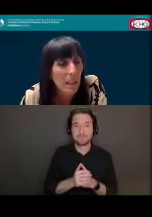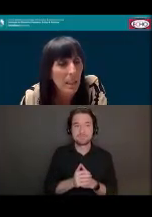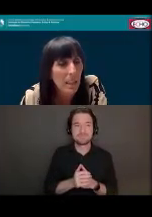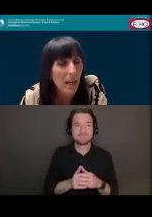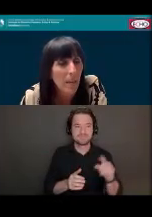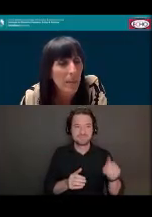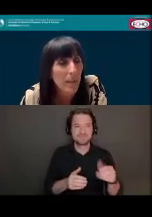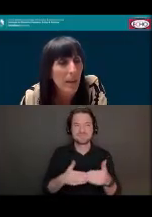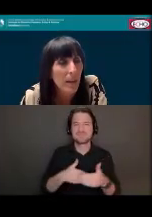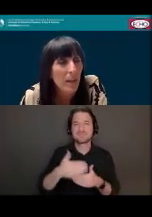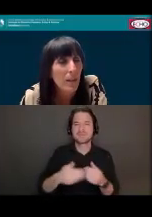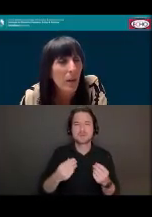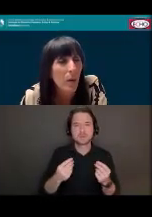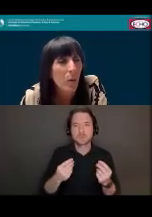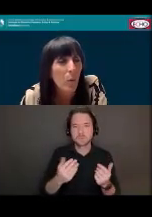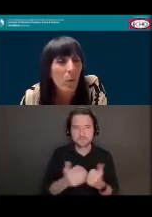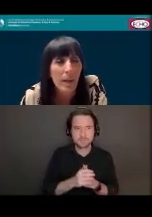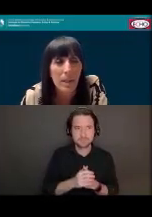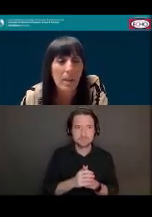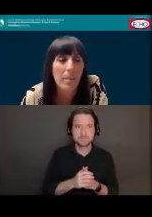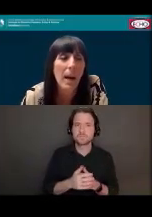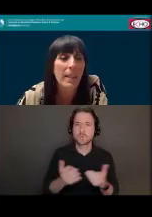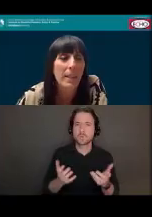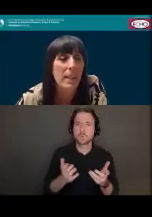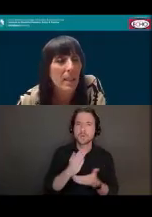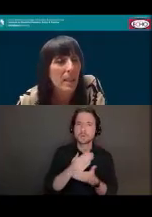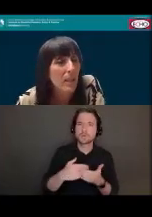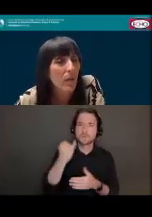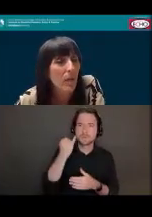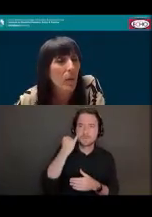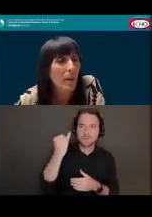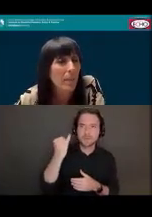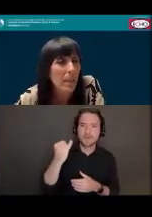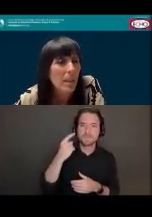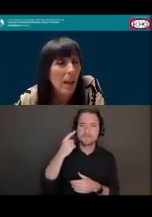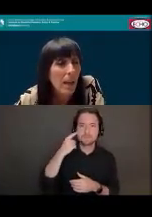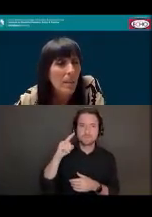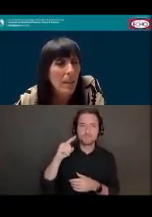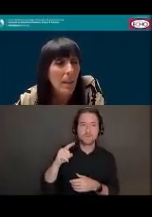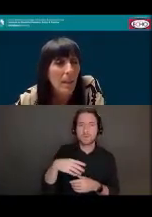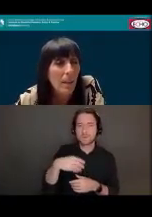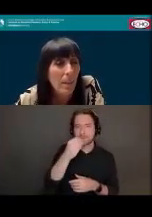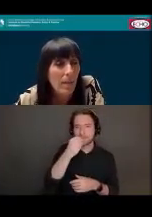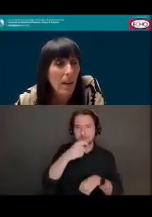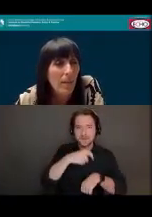steps. So what are some ideas for mealtimes that can be fun